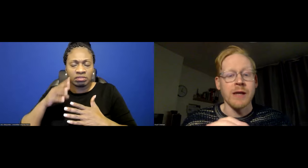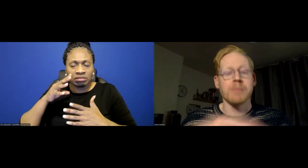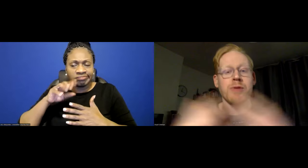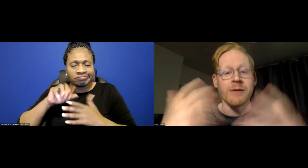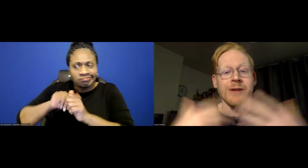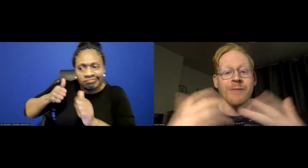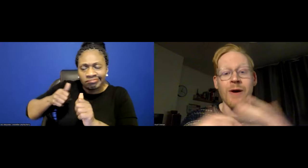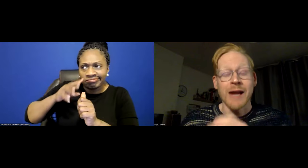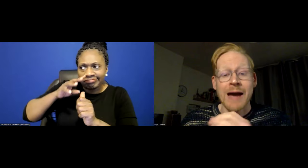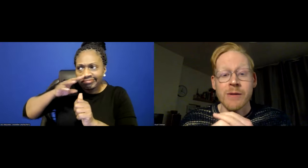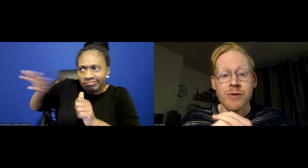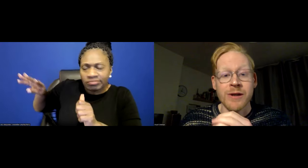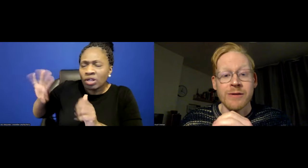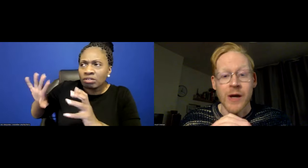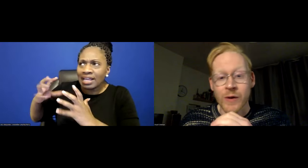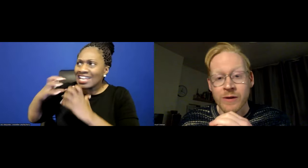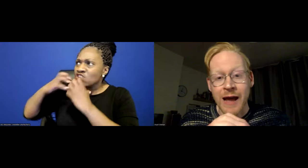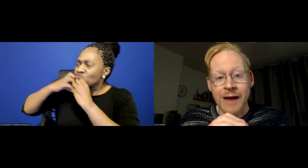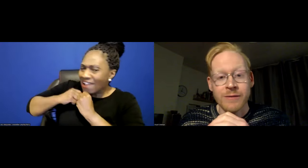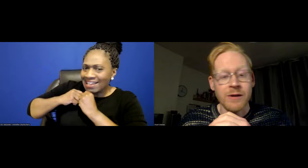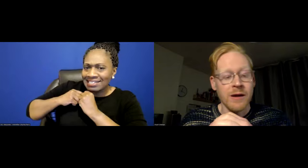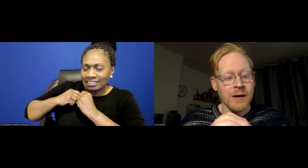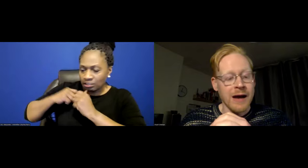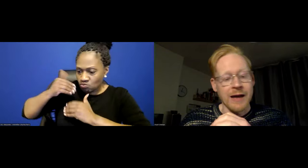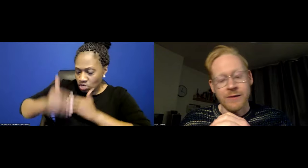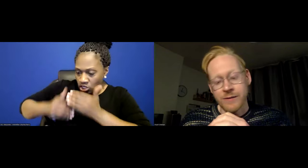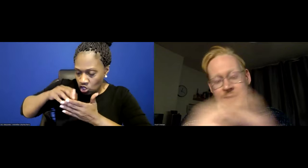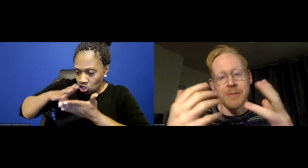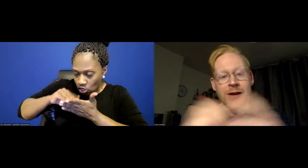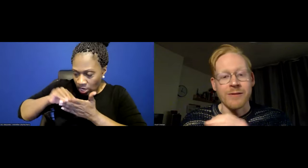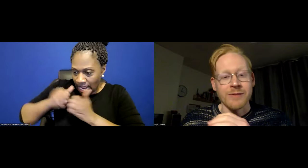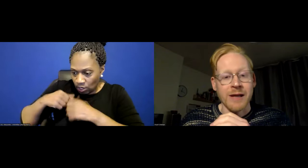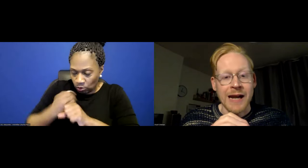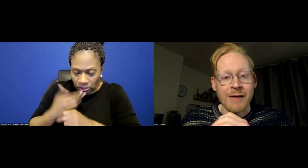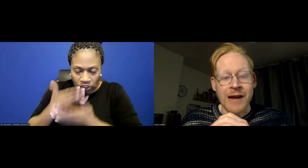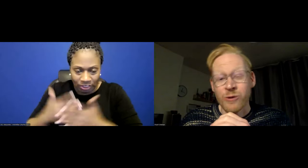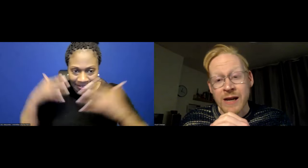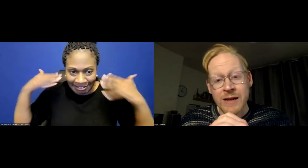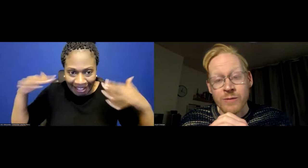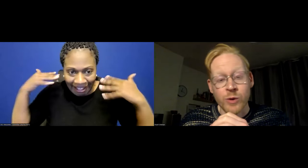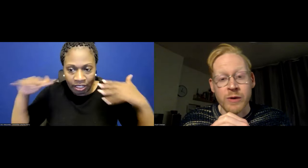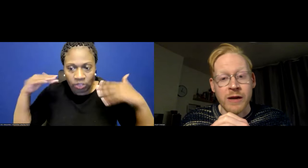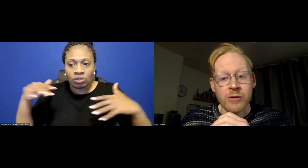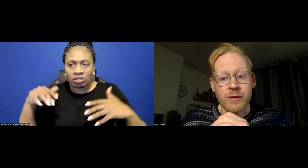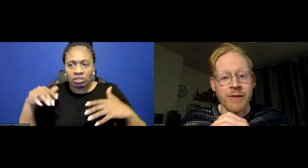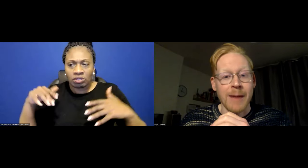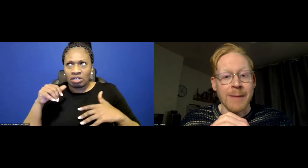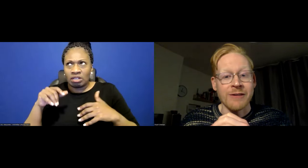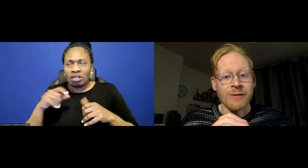in the process of learning how to produce a good sound. And if you think about it whether it be the clarinet or any woodwind instrument, for that matter,